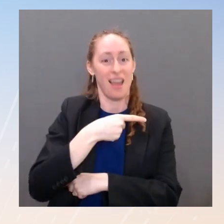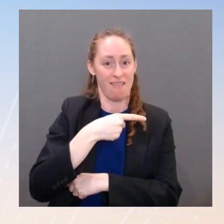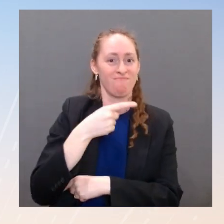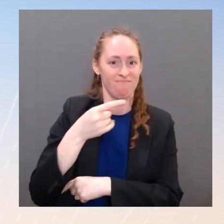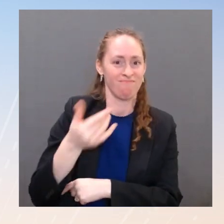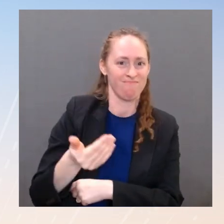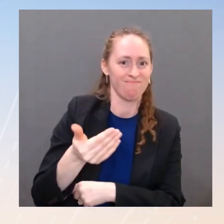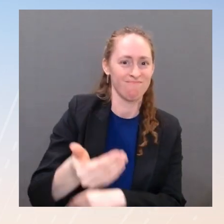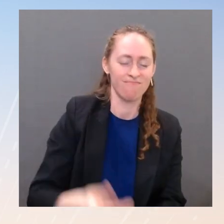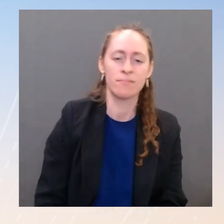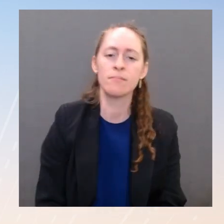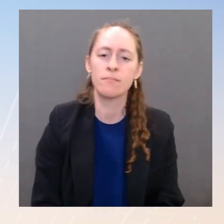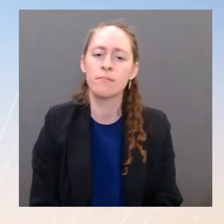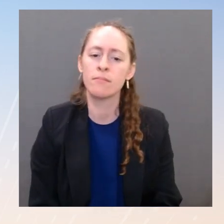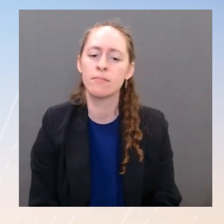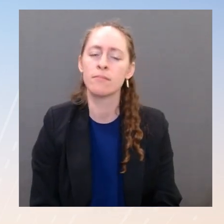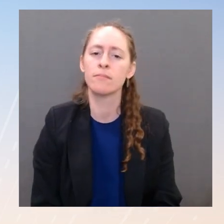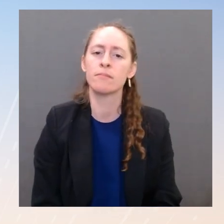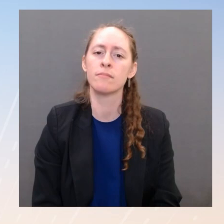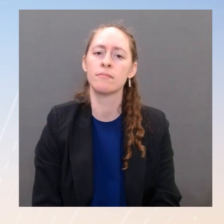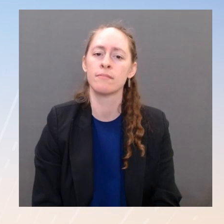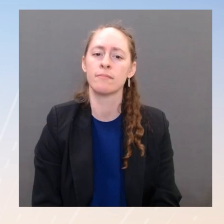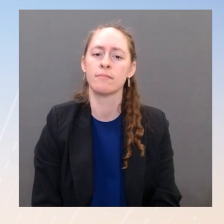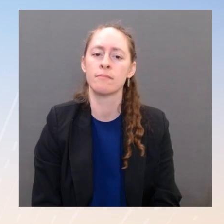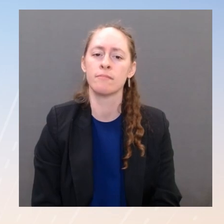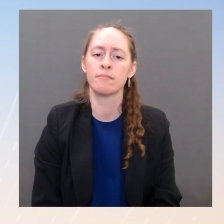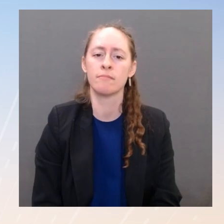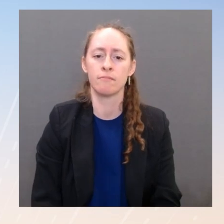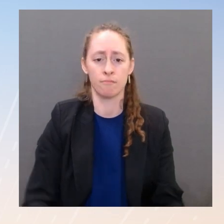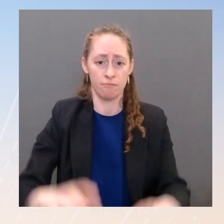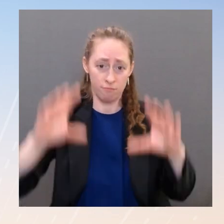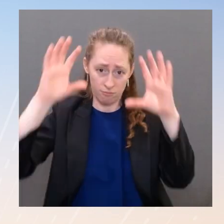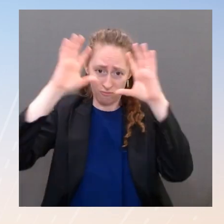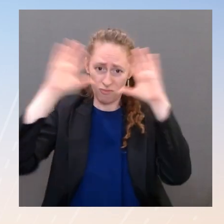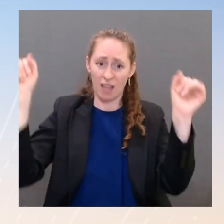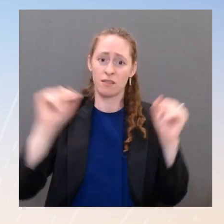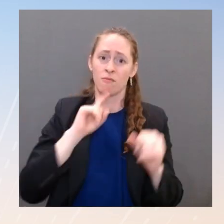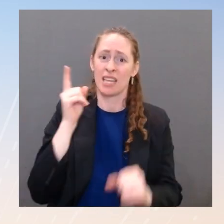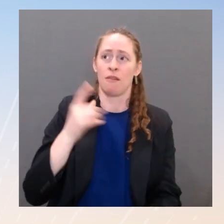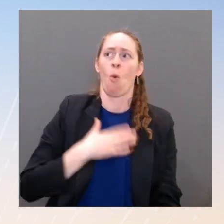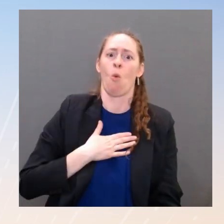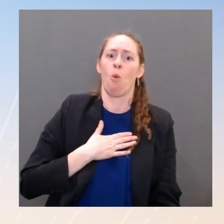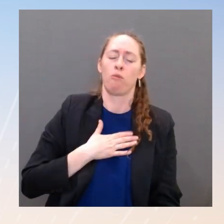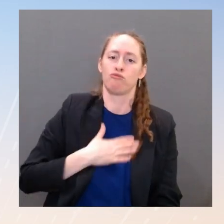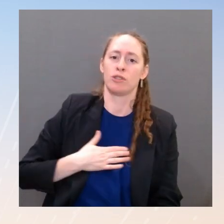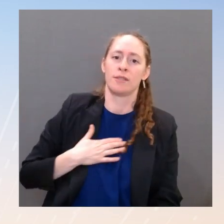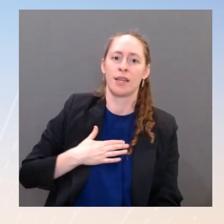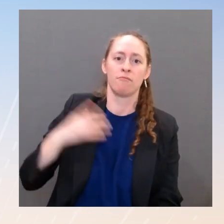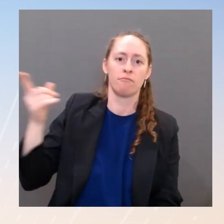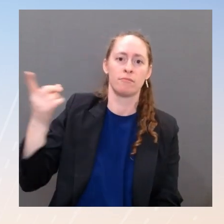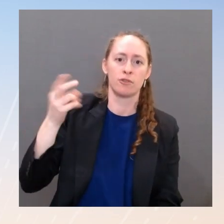to do this and for the important role she'll play in representing the United States during her visit to Europe and through these meetings.